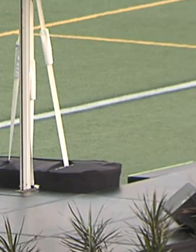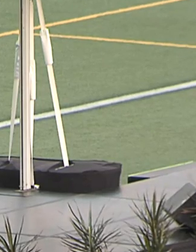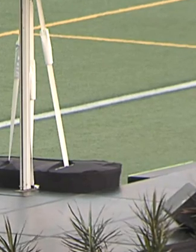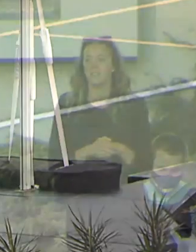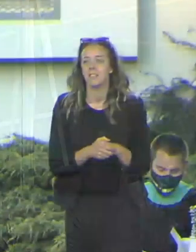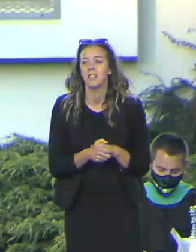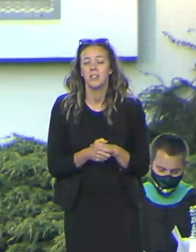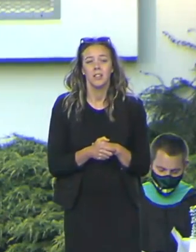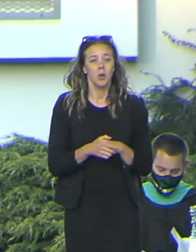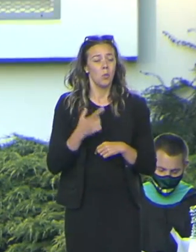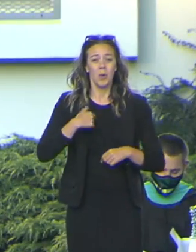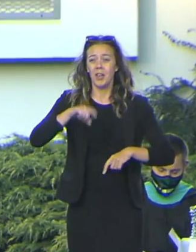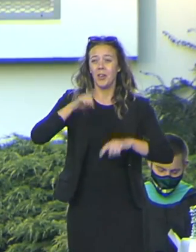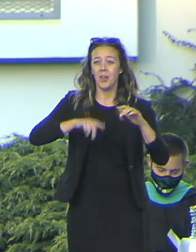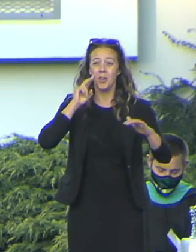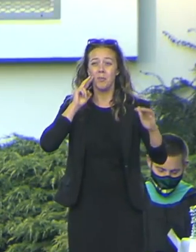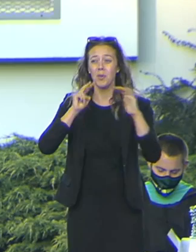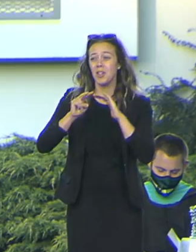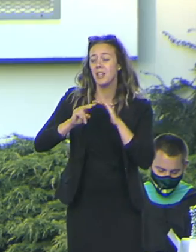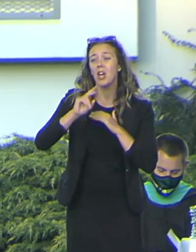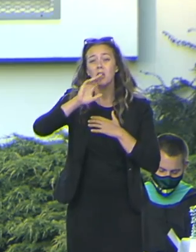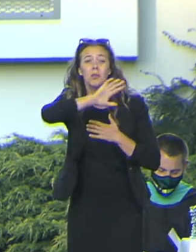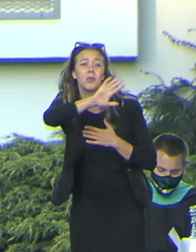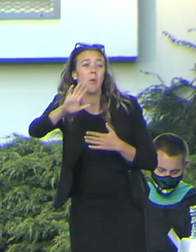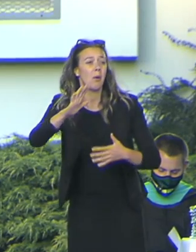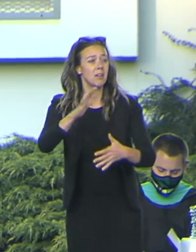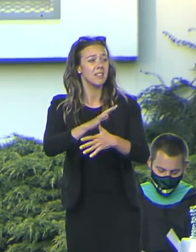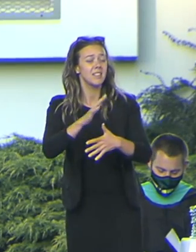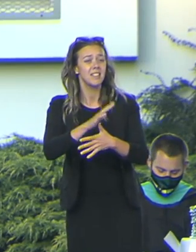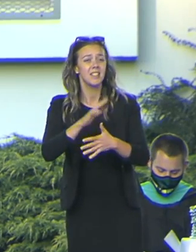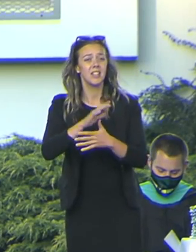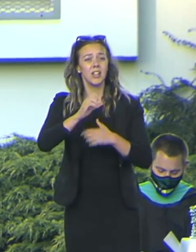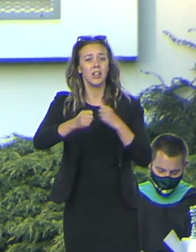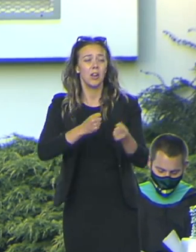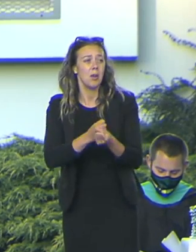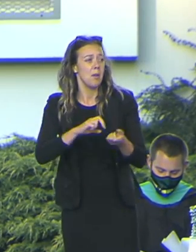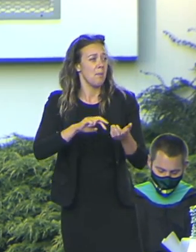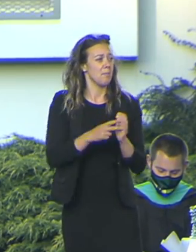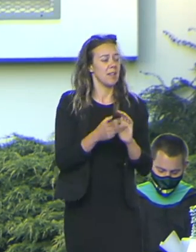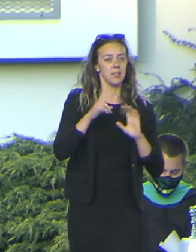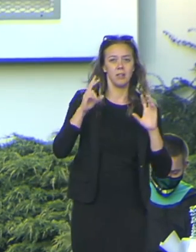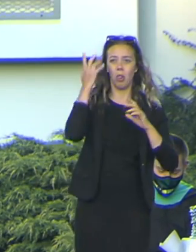that this year’s school your senior year would see you taking classes from your bedrooms your